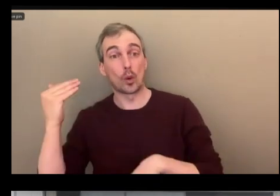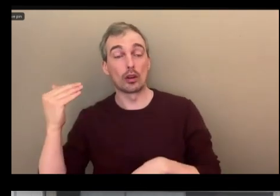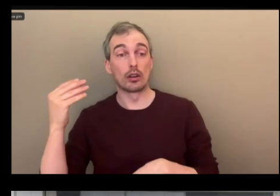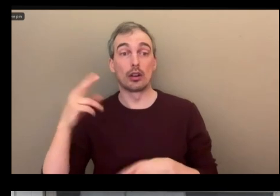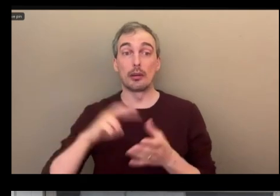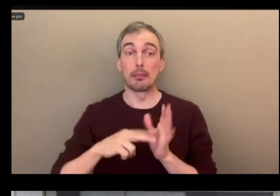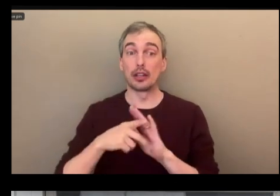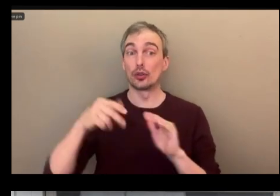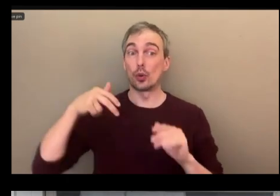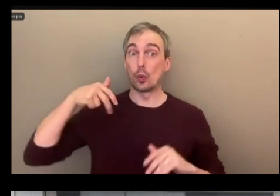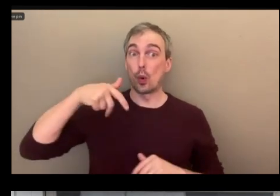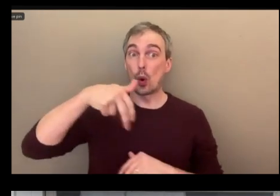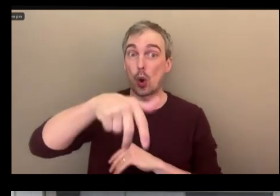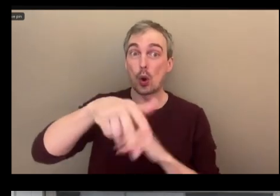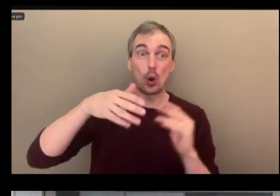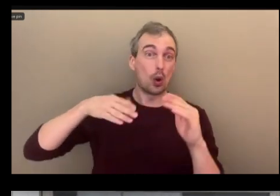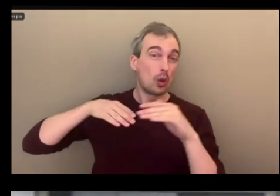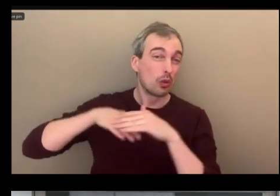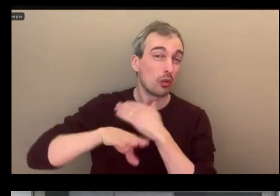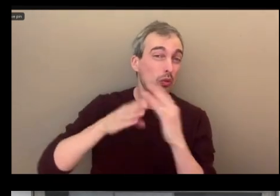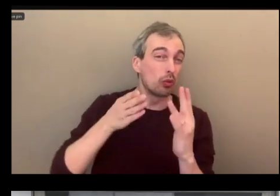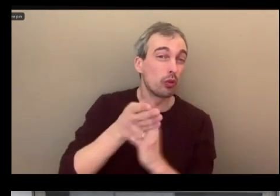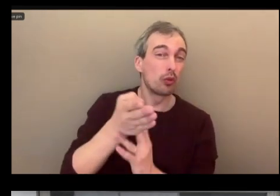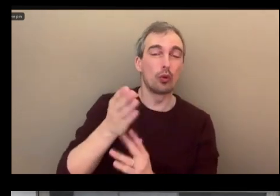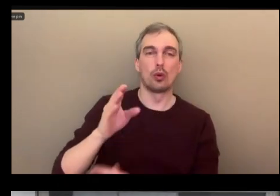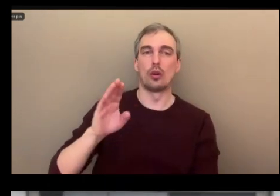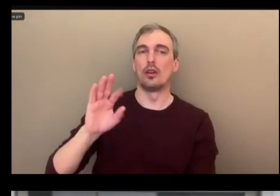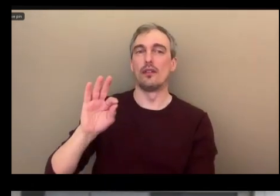we're doing. Because if you didn't stop in the lab, you're gonna hear it, you're